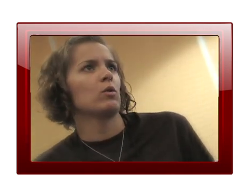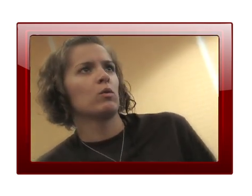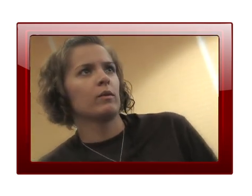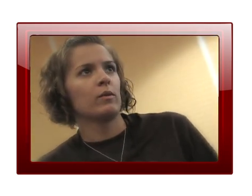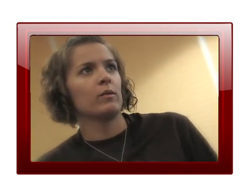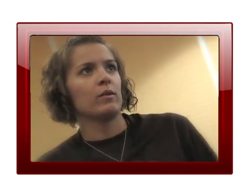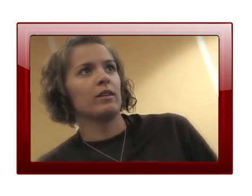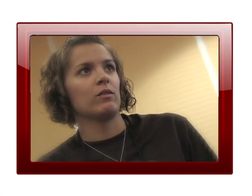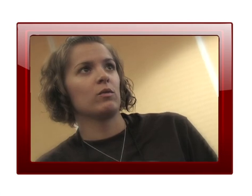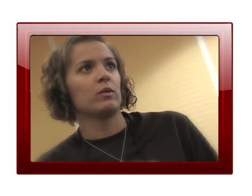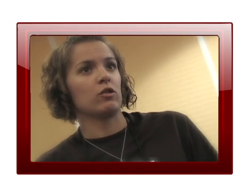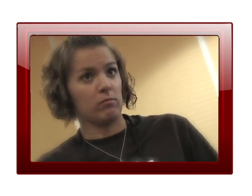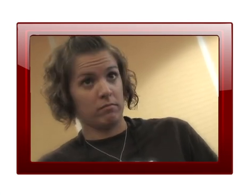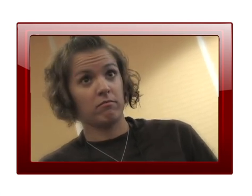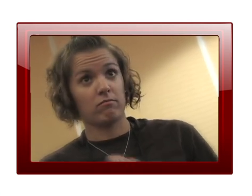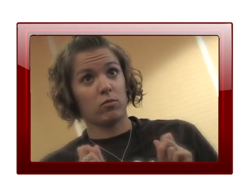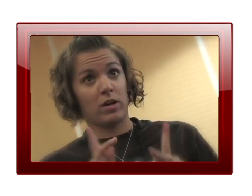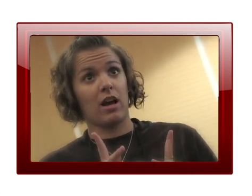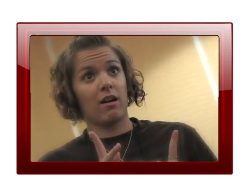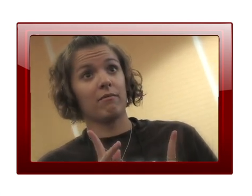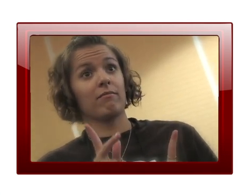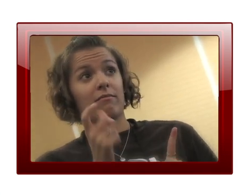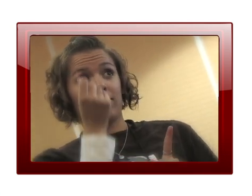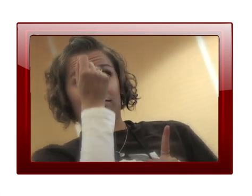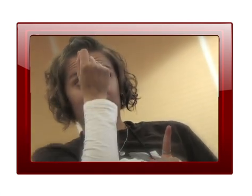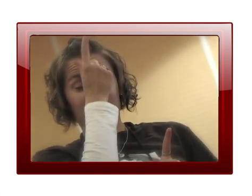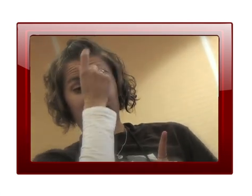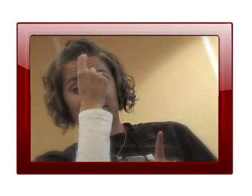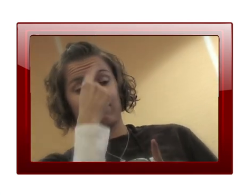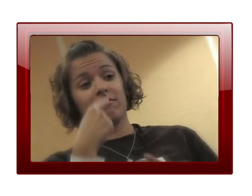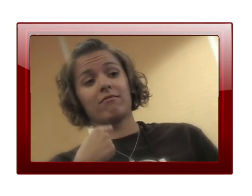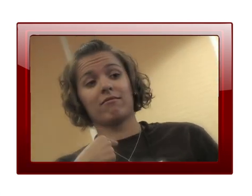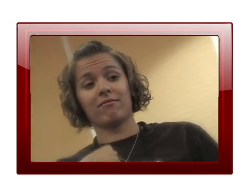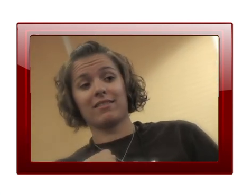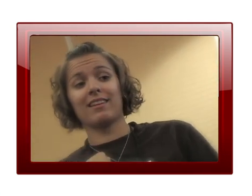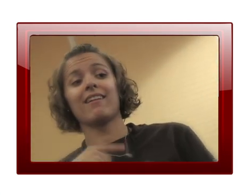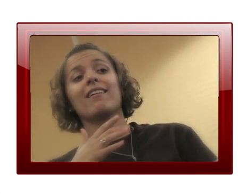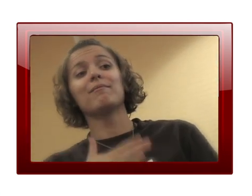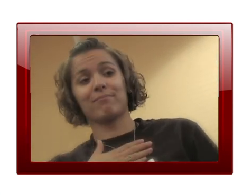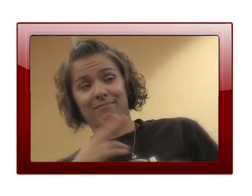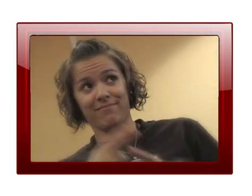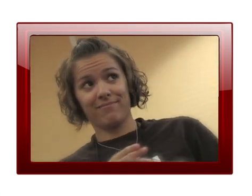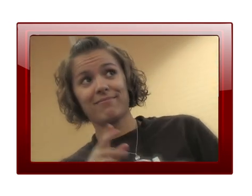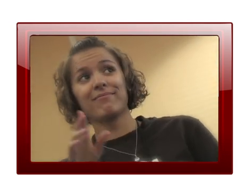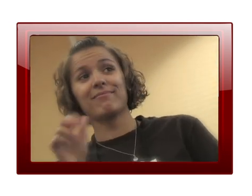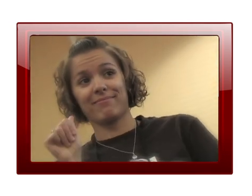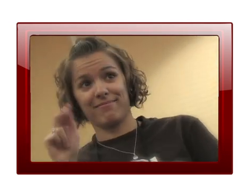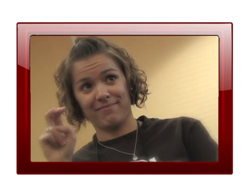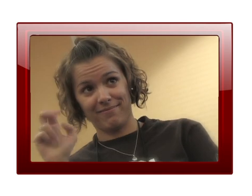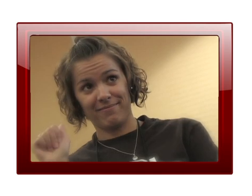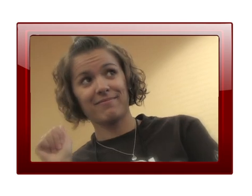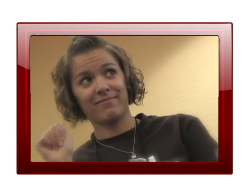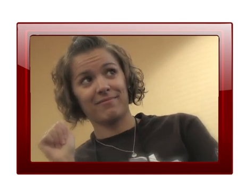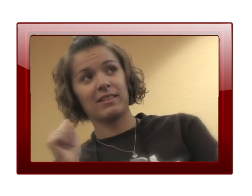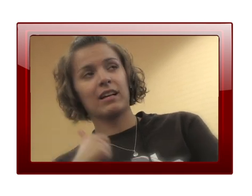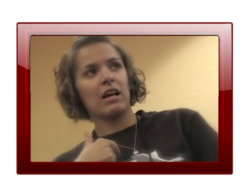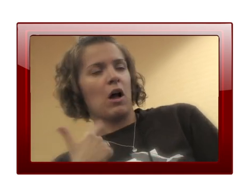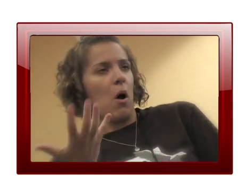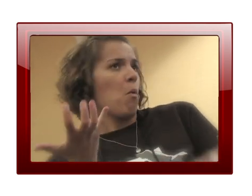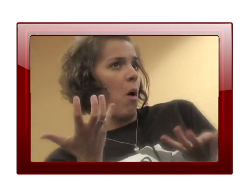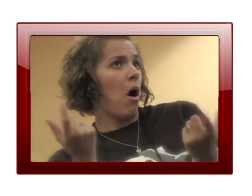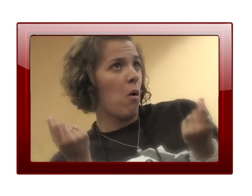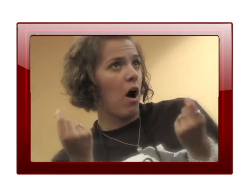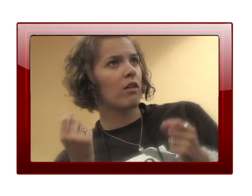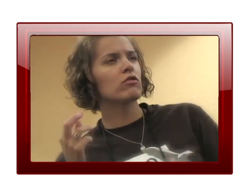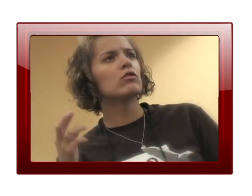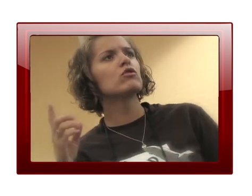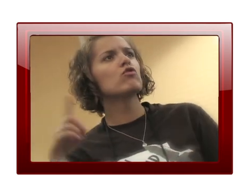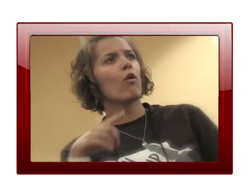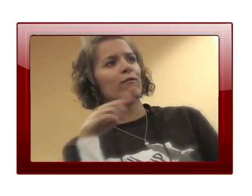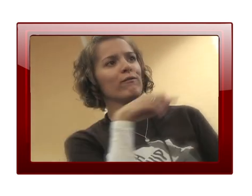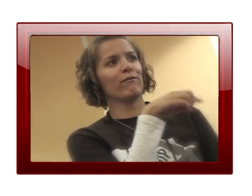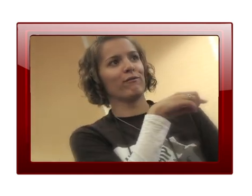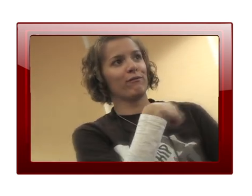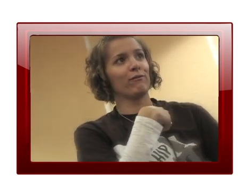Bright sunlight and shade are both barriers to understanding nonverbal communication.